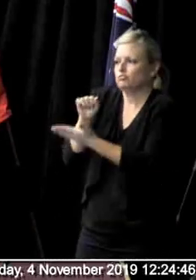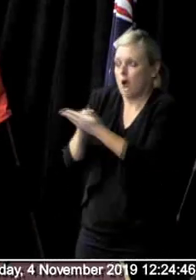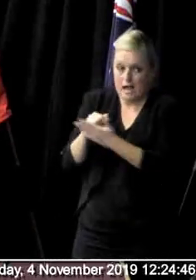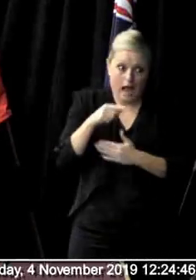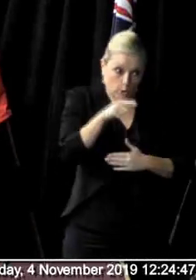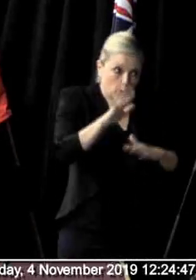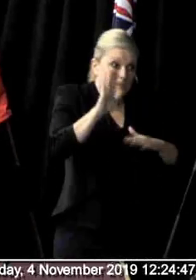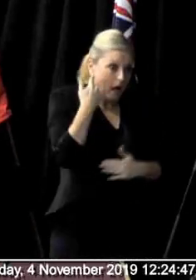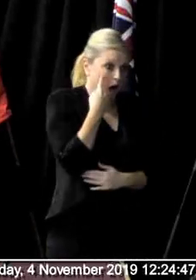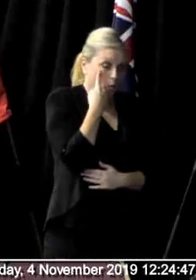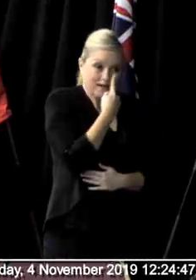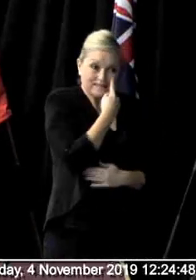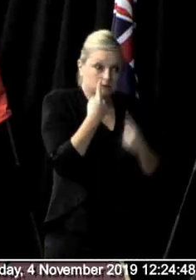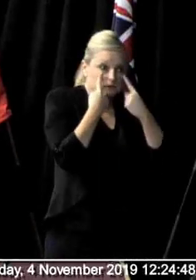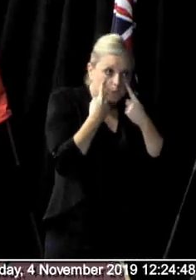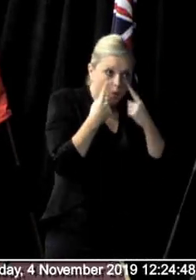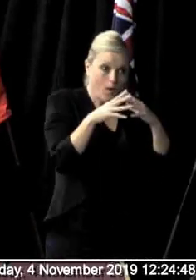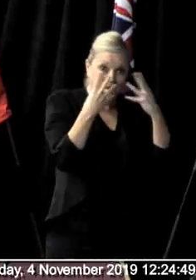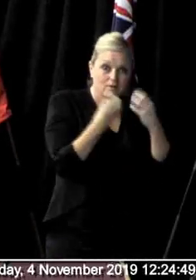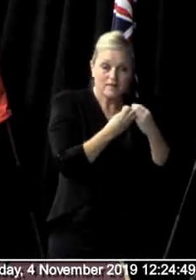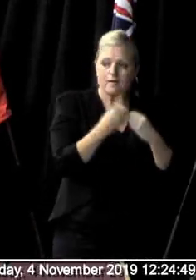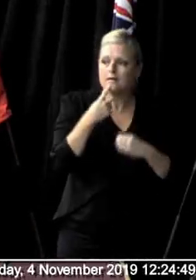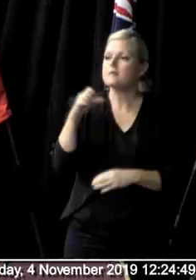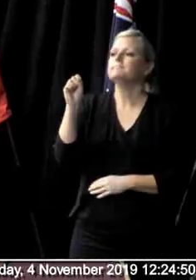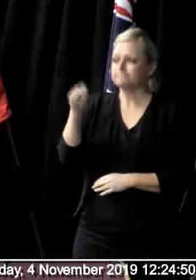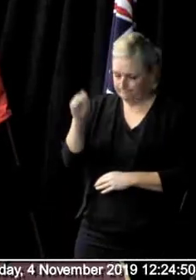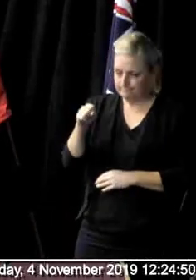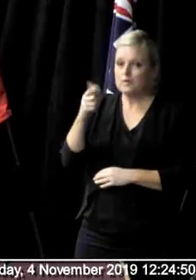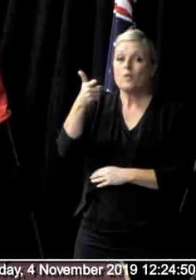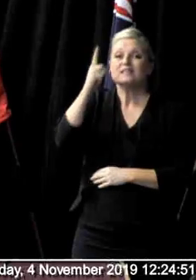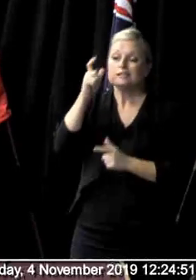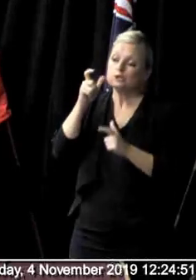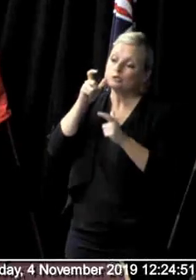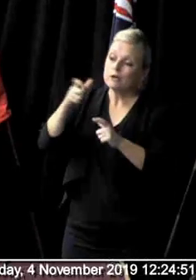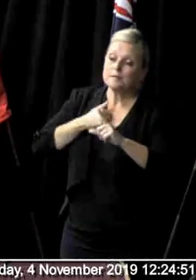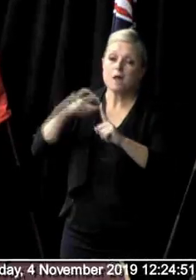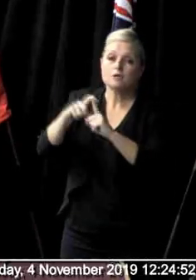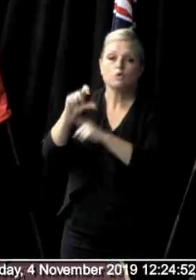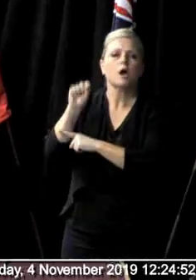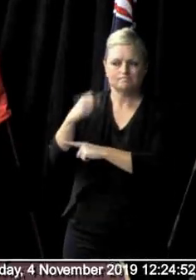The screaming at her when she stood up, yes. Yes? FEMALE: Yes.